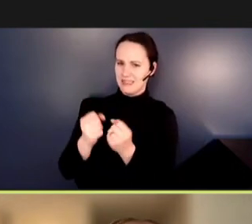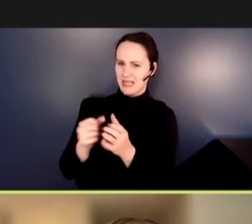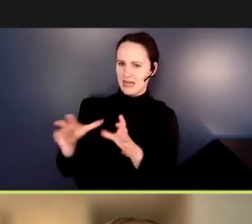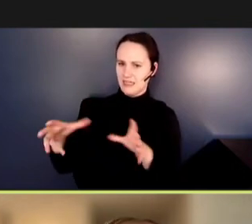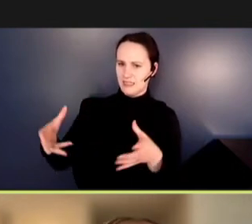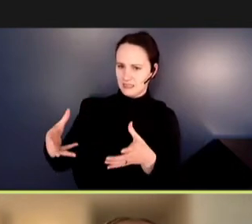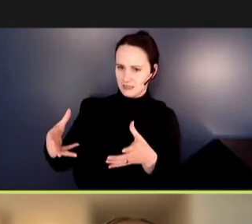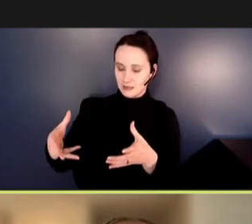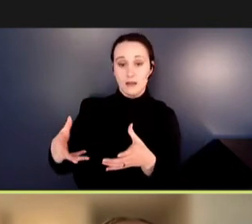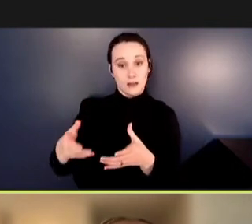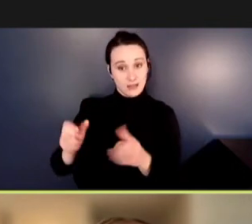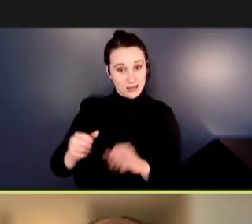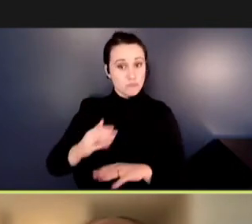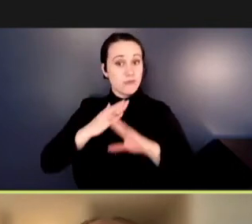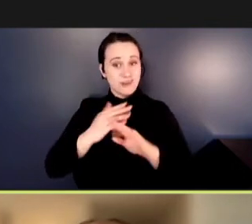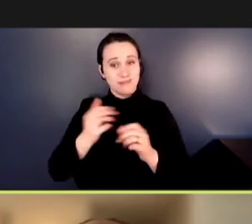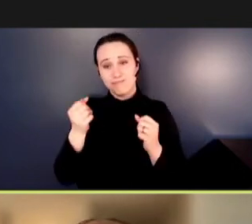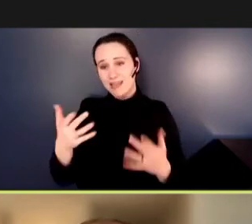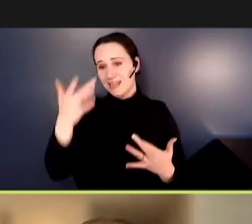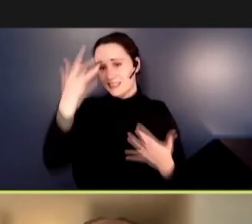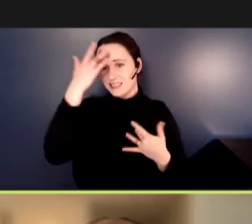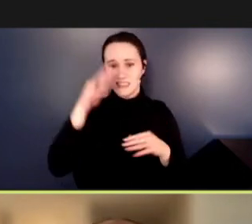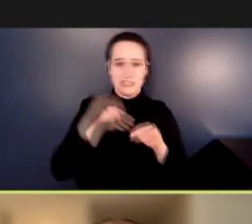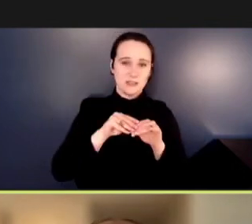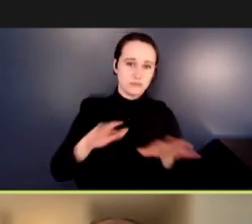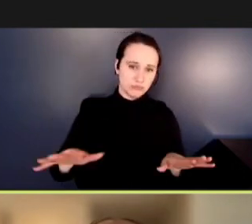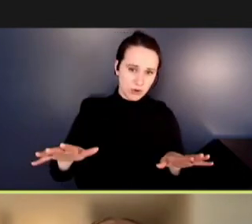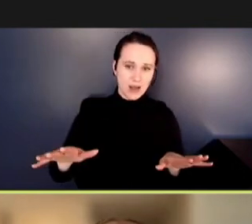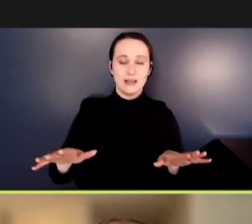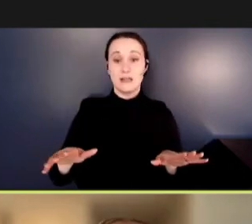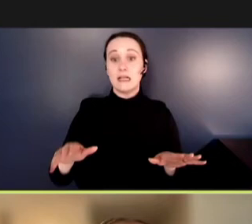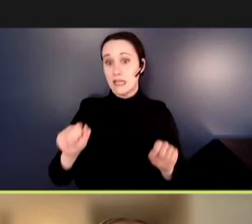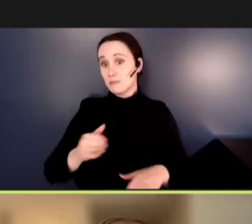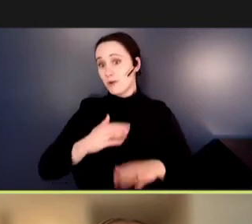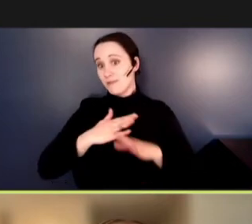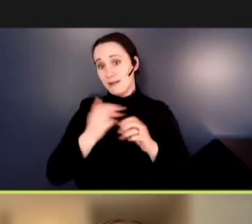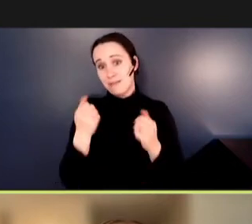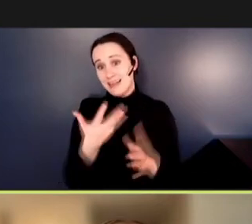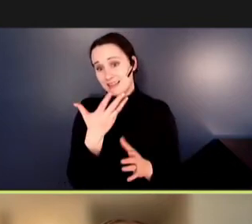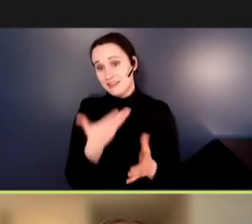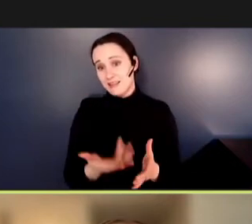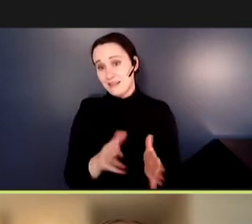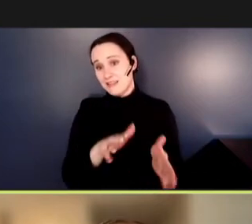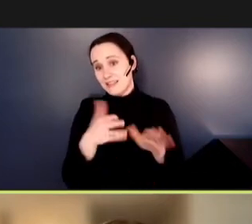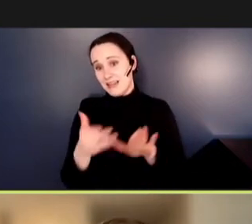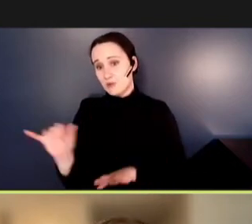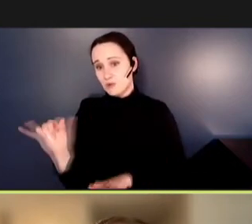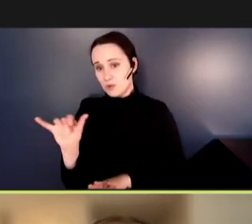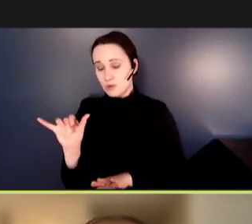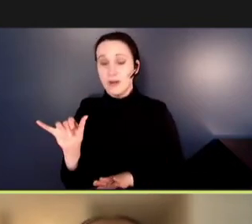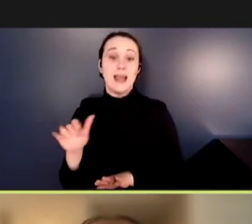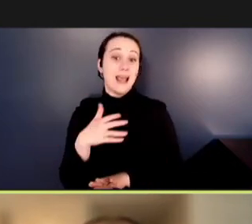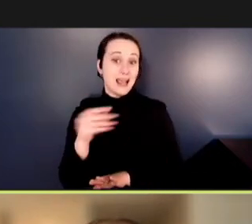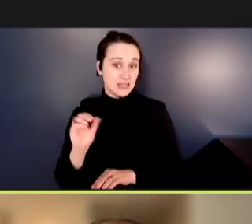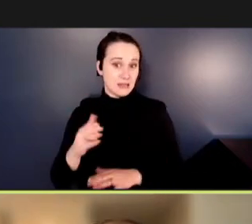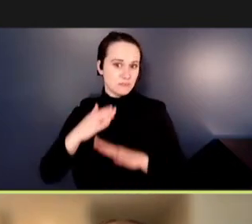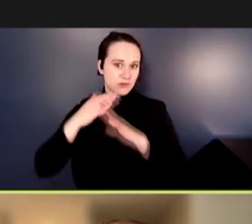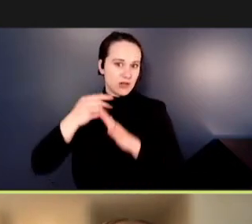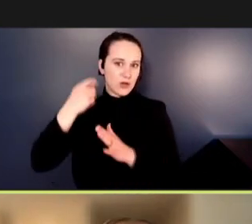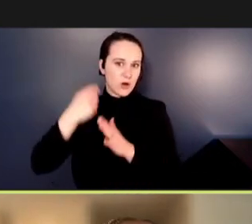diseases and many preventable deaths and costing society billions of dollars each year -- so a